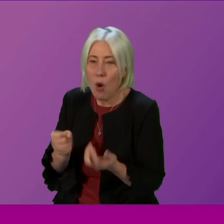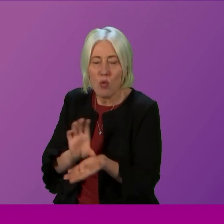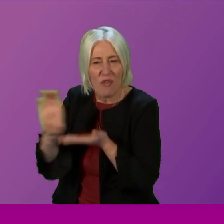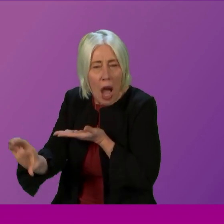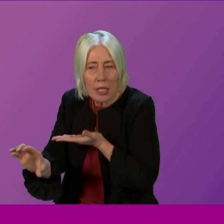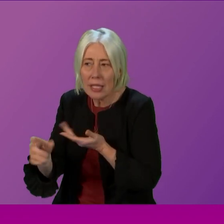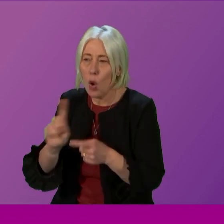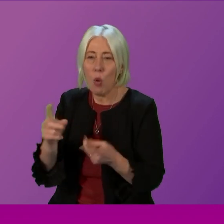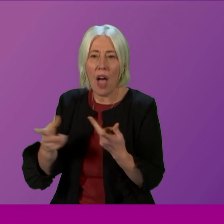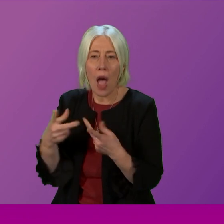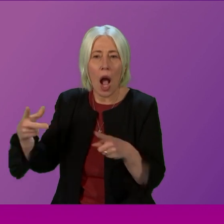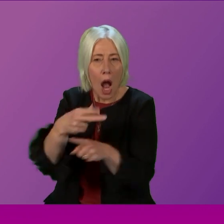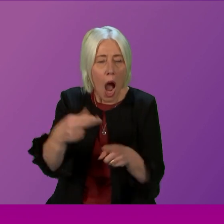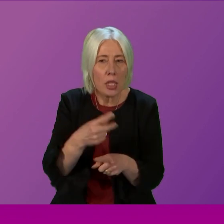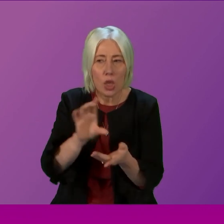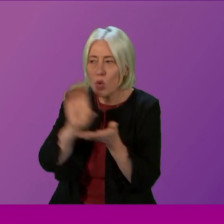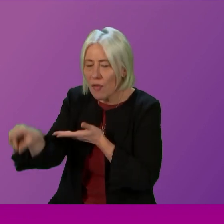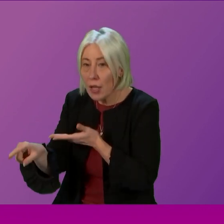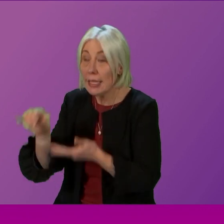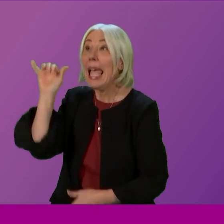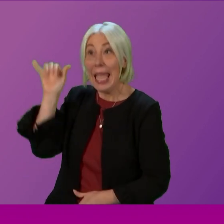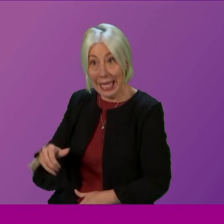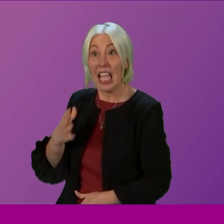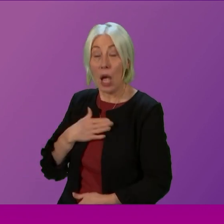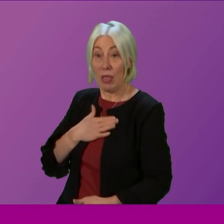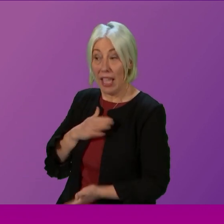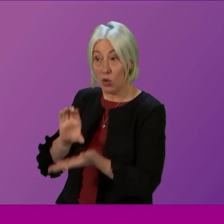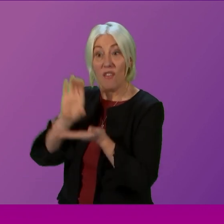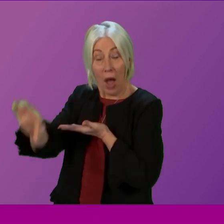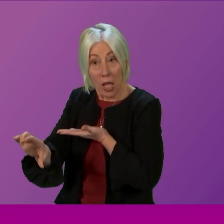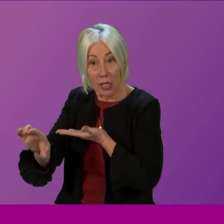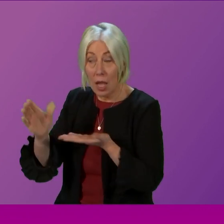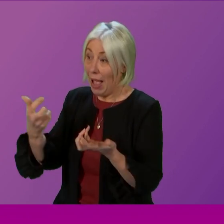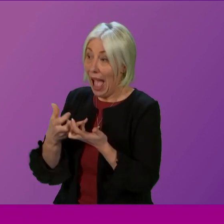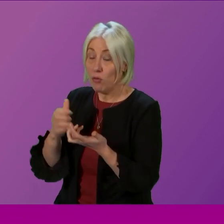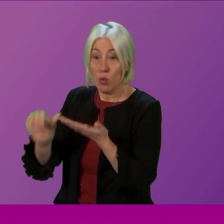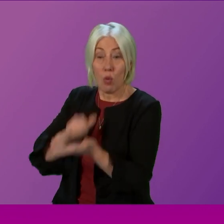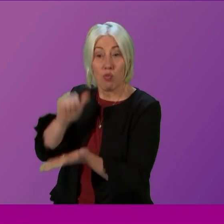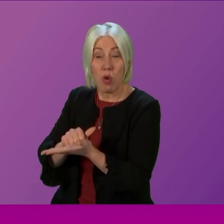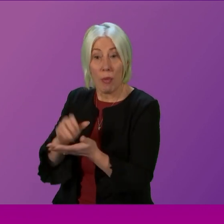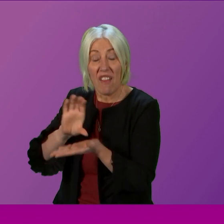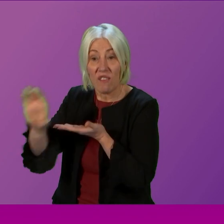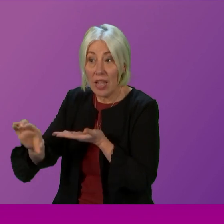Yes, we want to see pay increase further, but we have to do that in a properly funded way. That is responsible government.